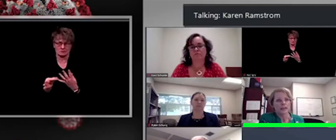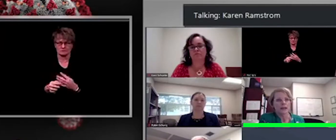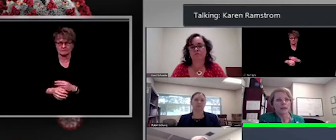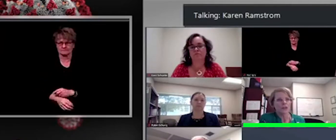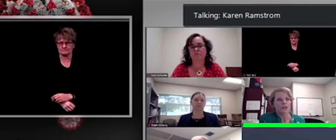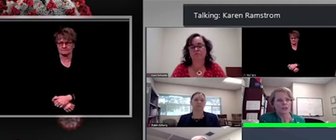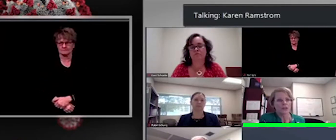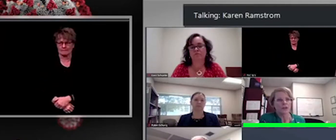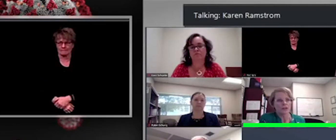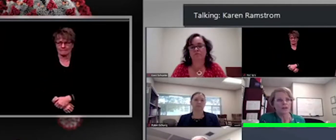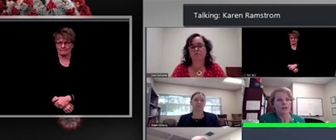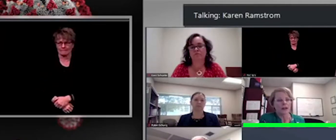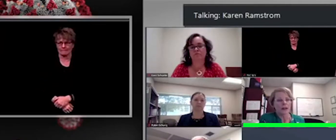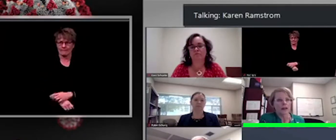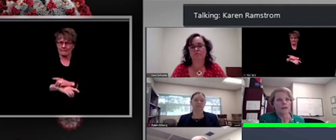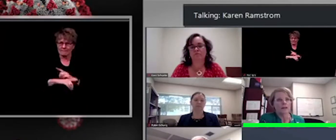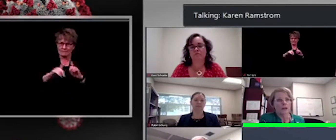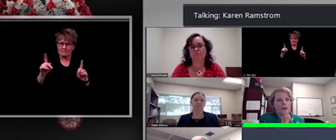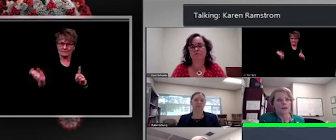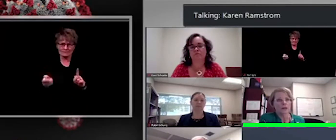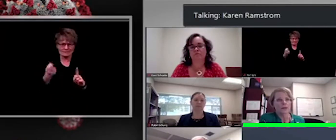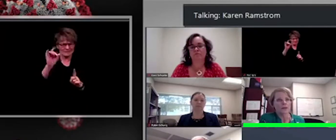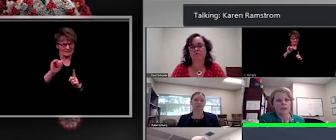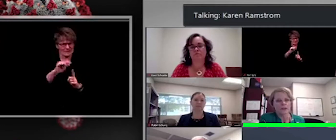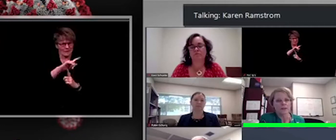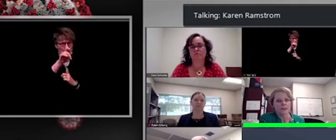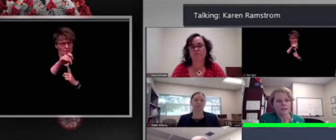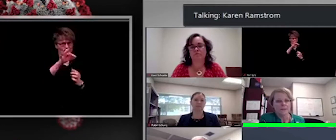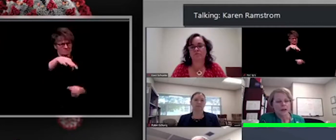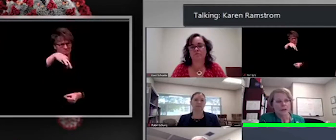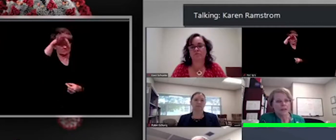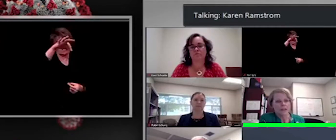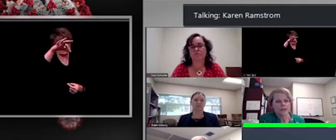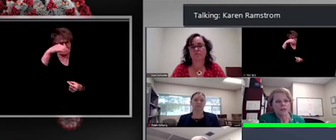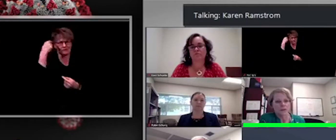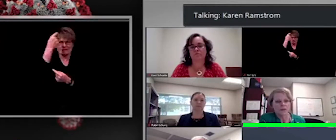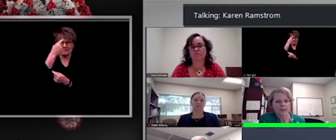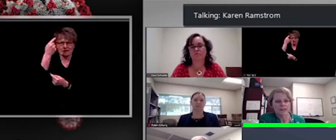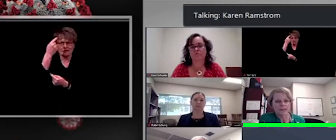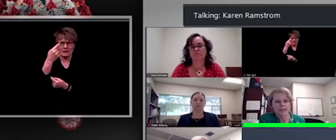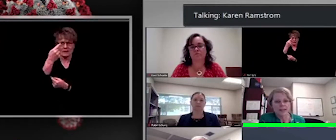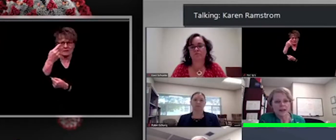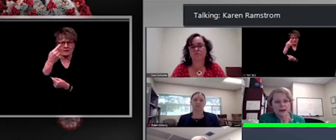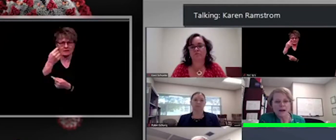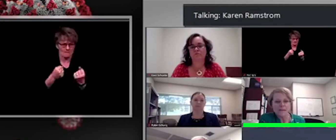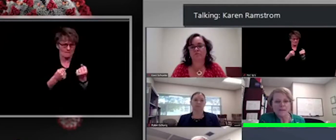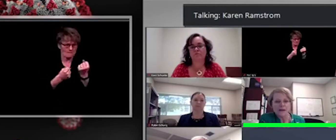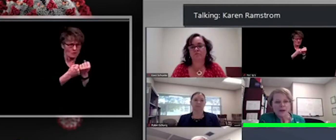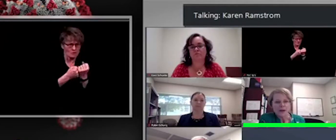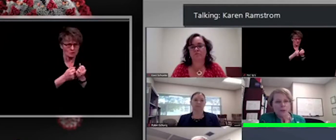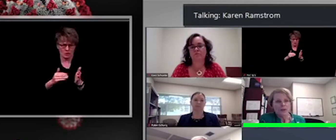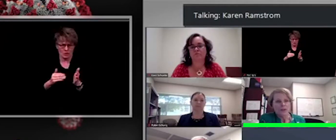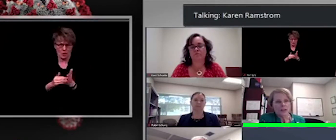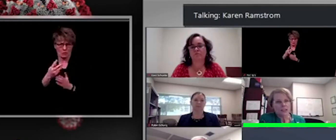that question seriously and weigh the pros and cons. Second, in terms of testing we talked